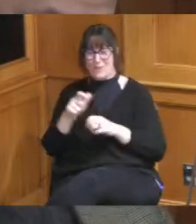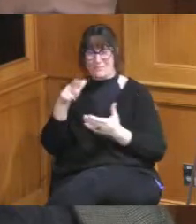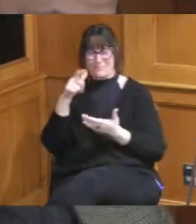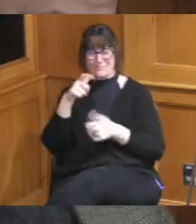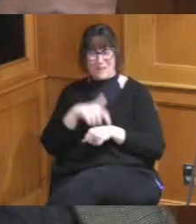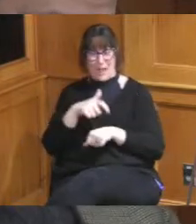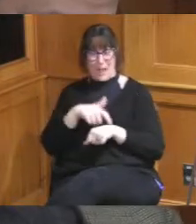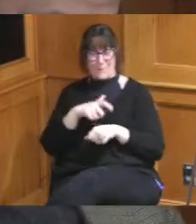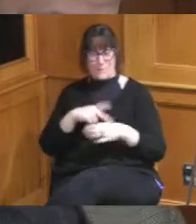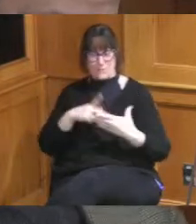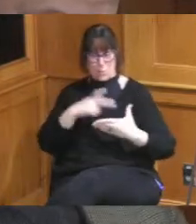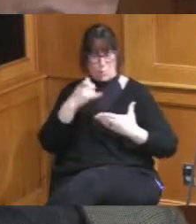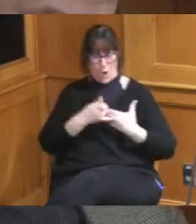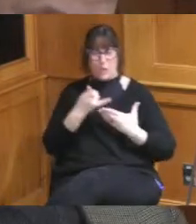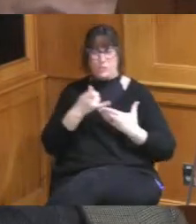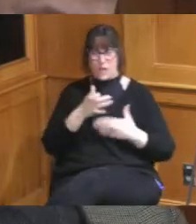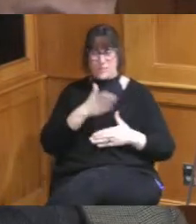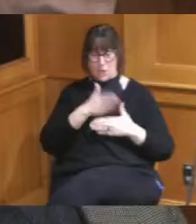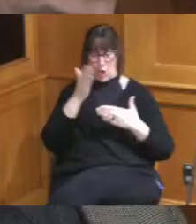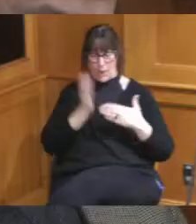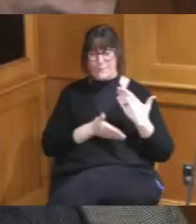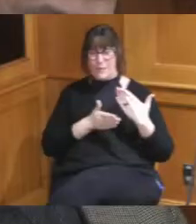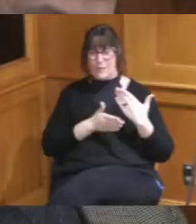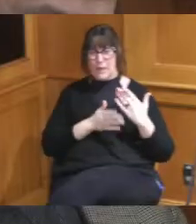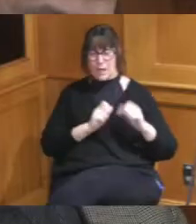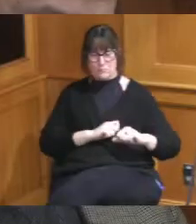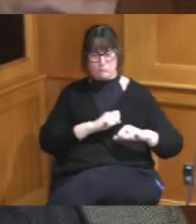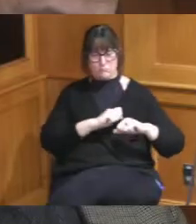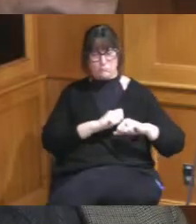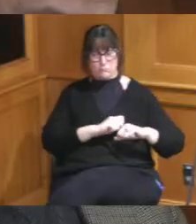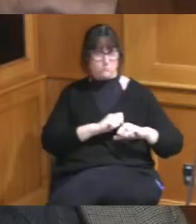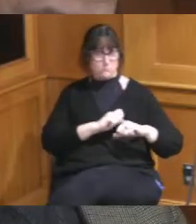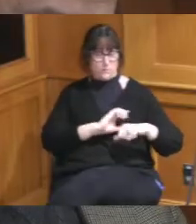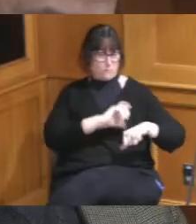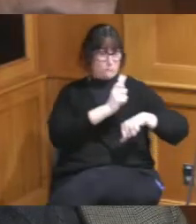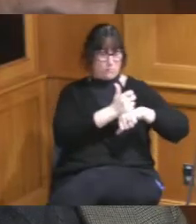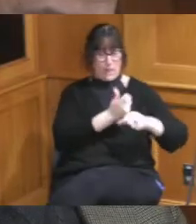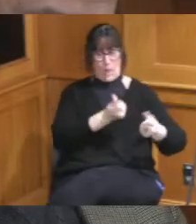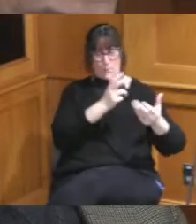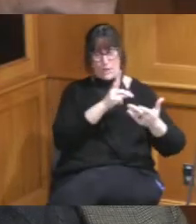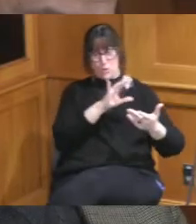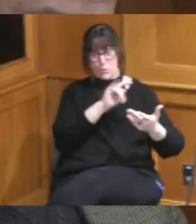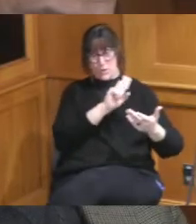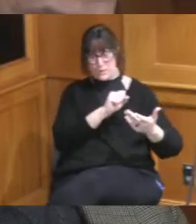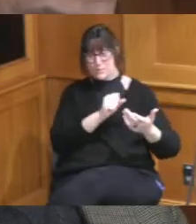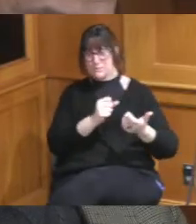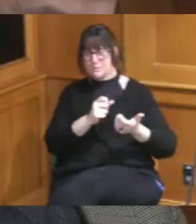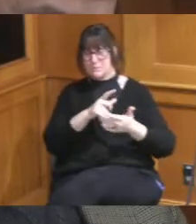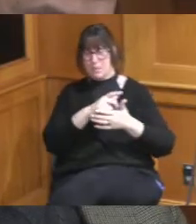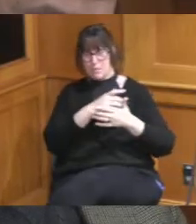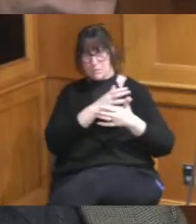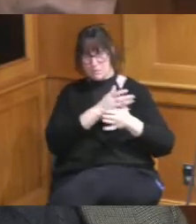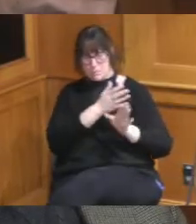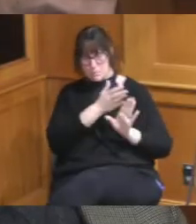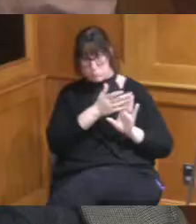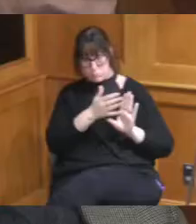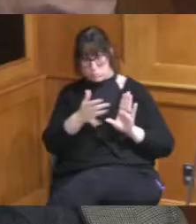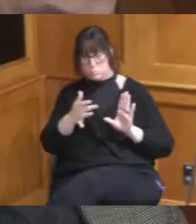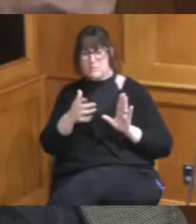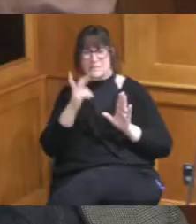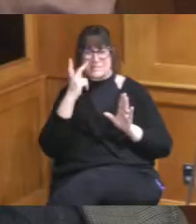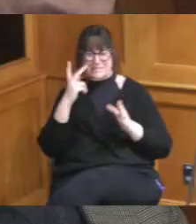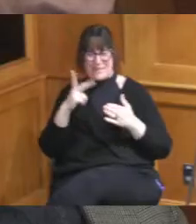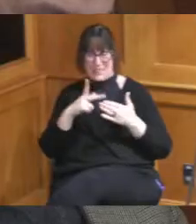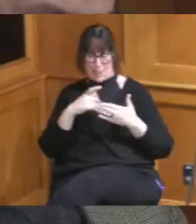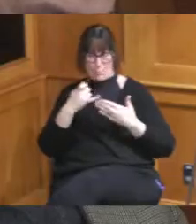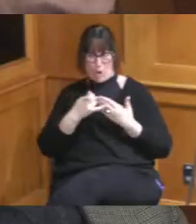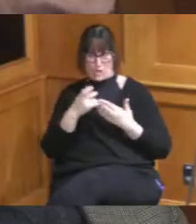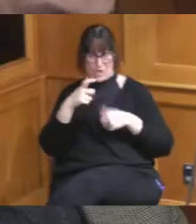these projects are going online how many units those kind of things as it is moving so hopefully